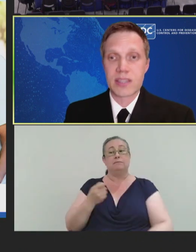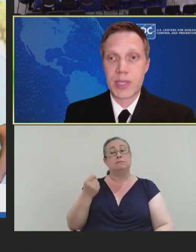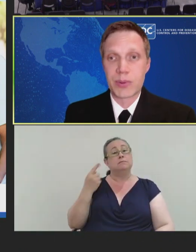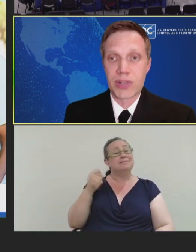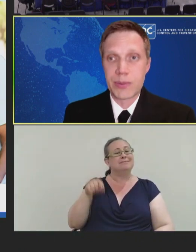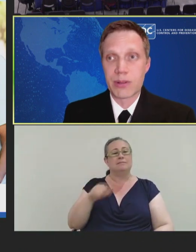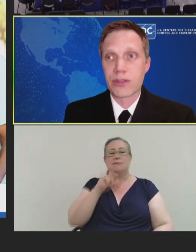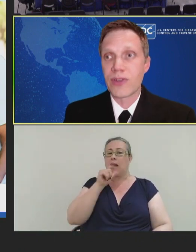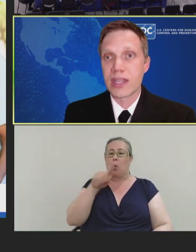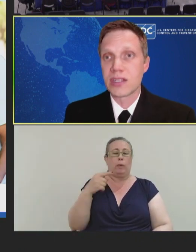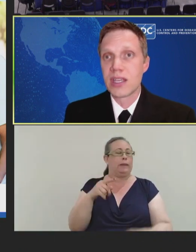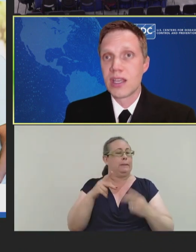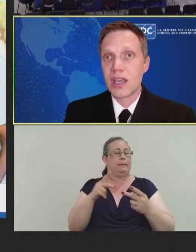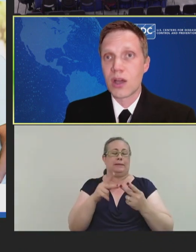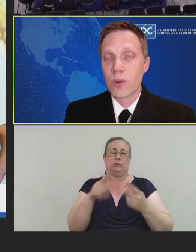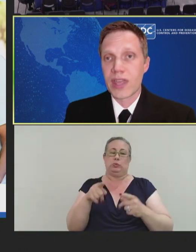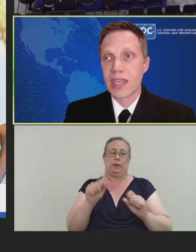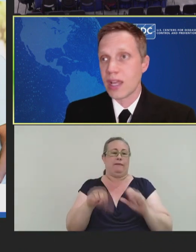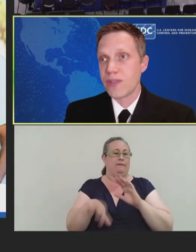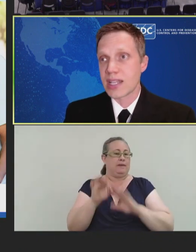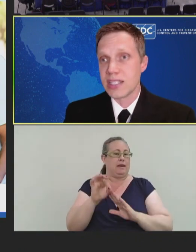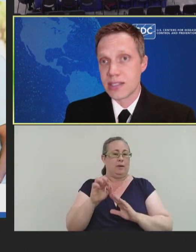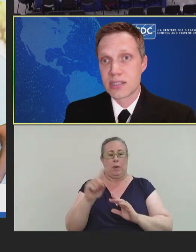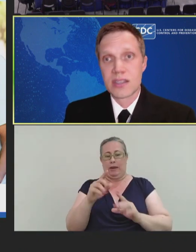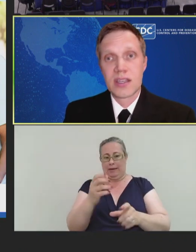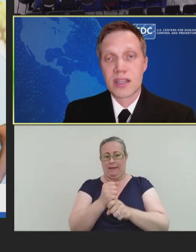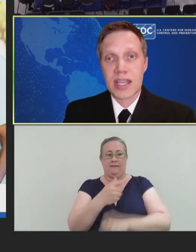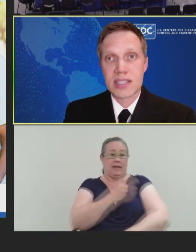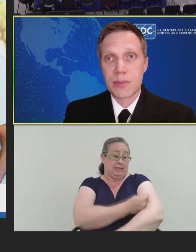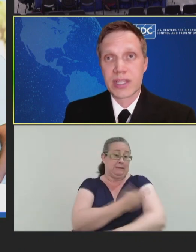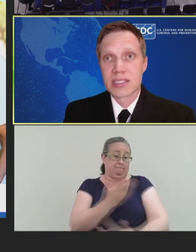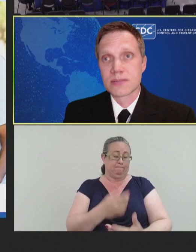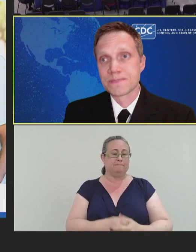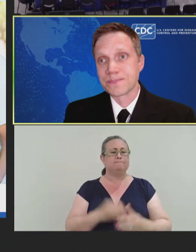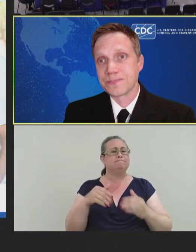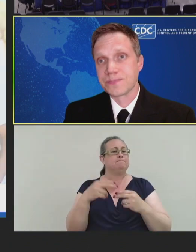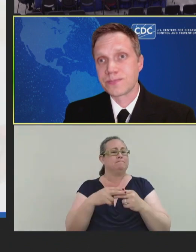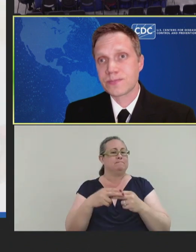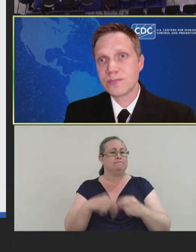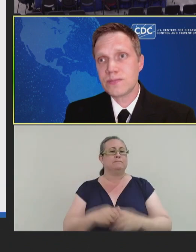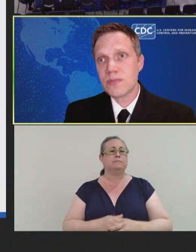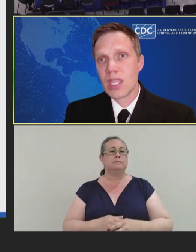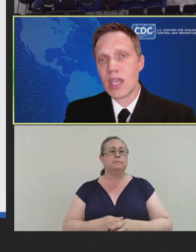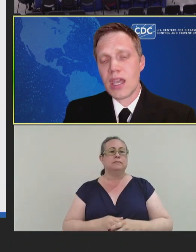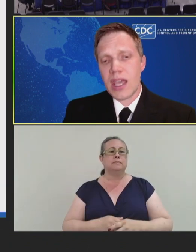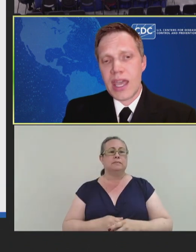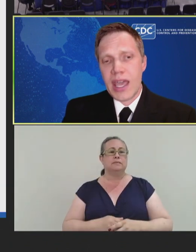that people are going to be able to find -- where they can get vaccines. Next slide, please.